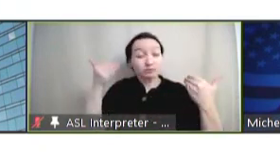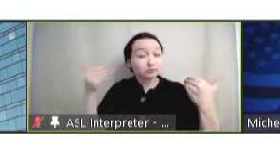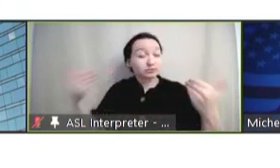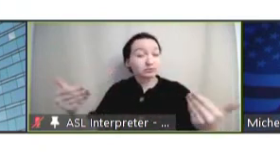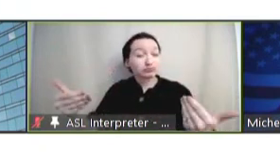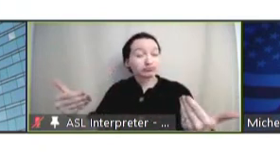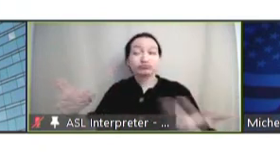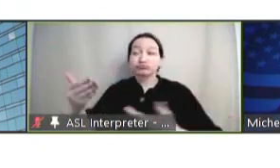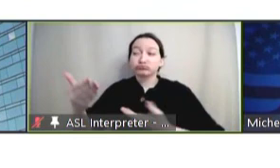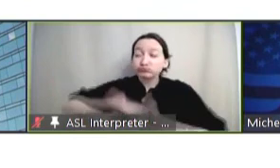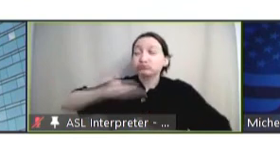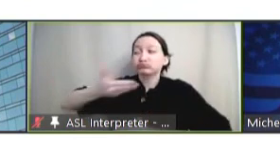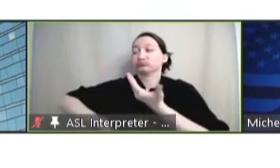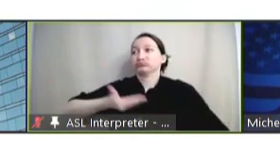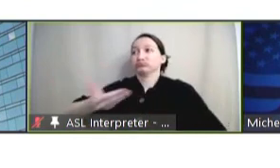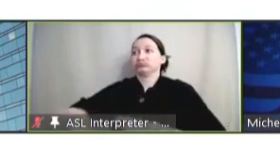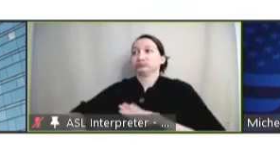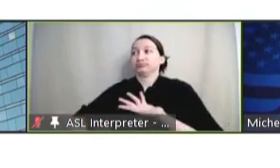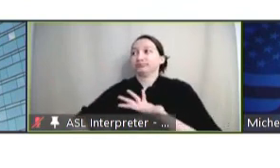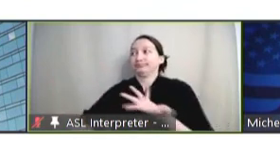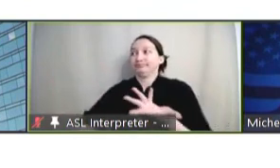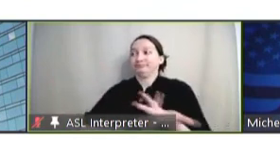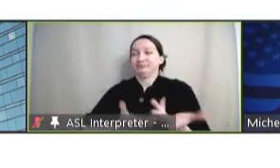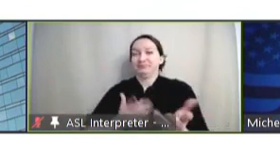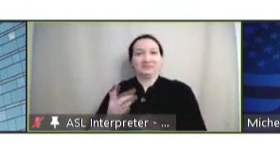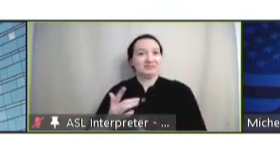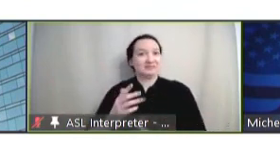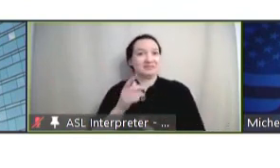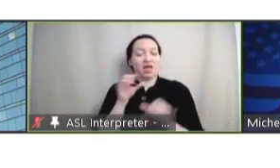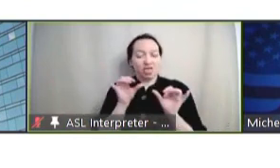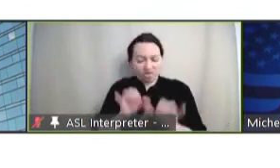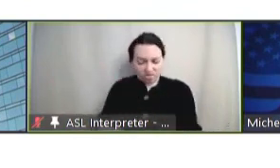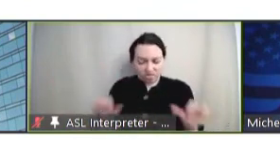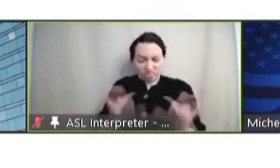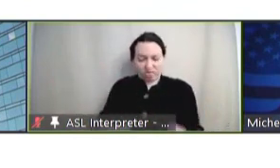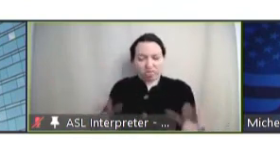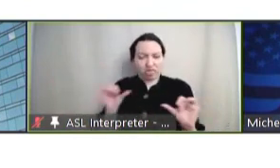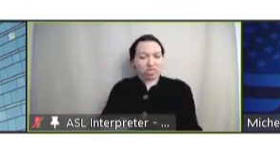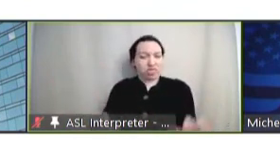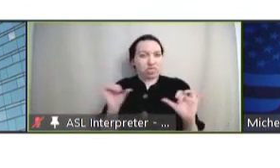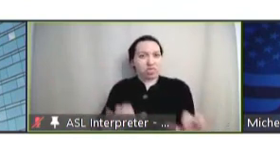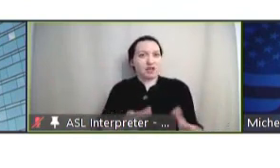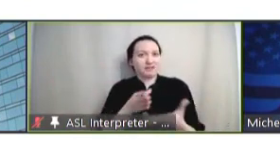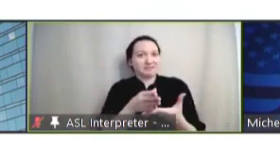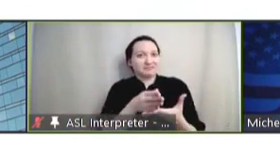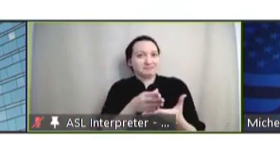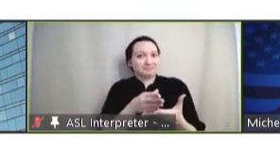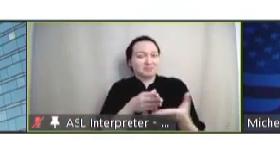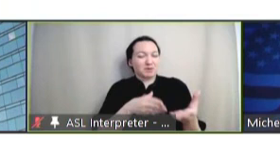And rather than being stuck around some of these workplace protections?